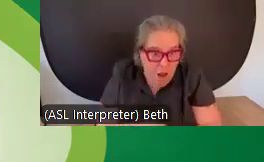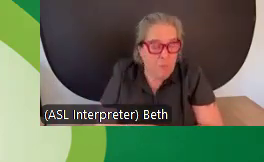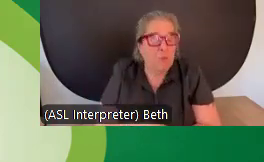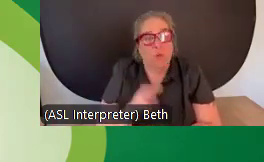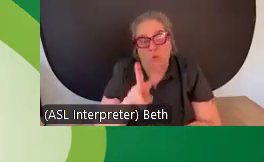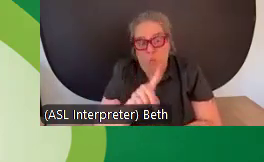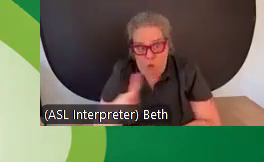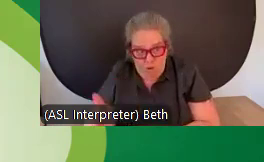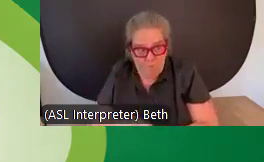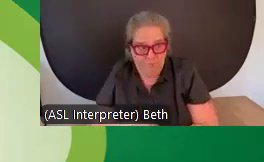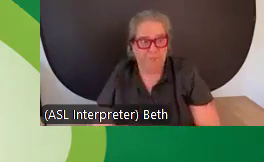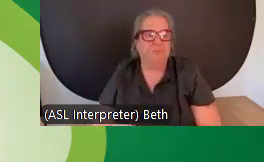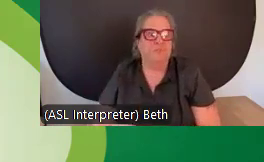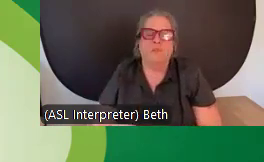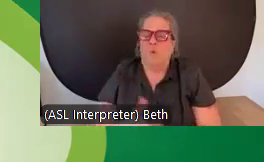Just want to echo everything jowlie said.